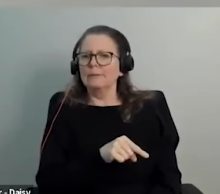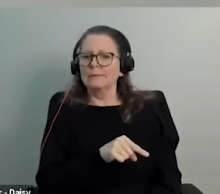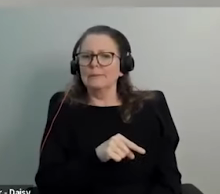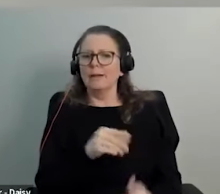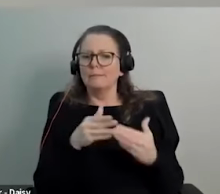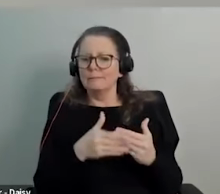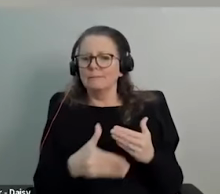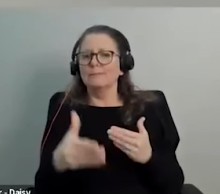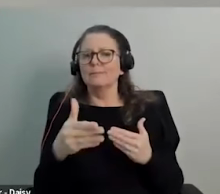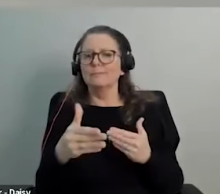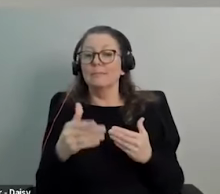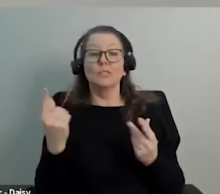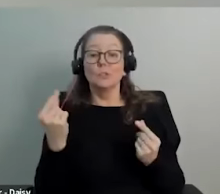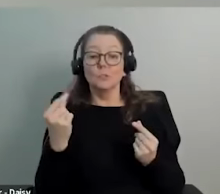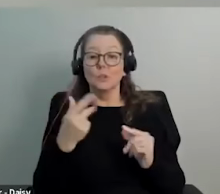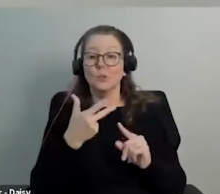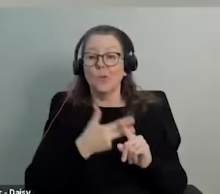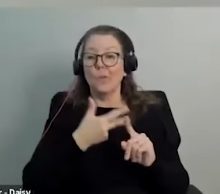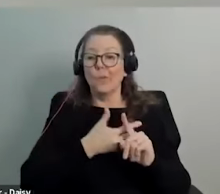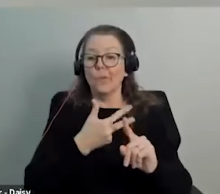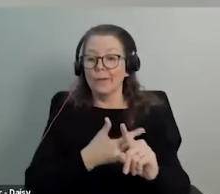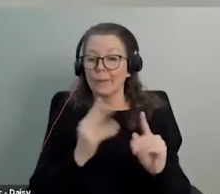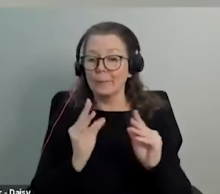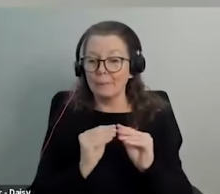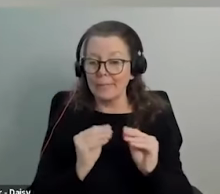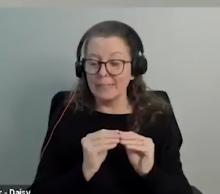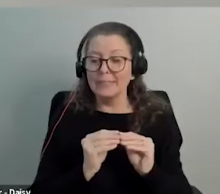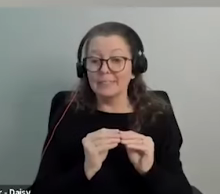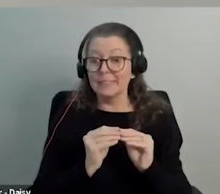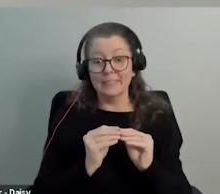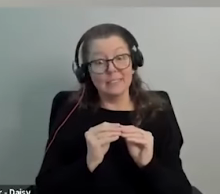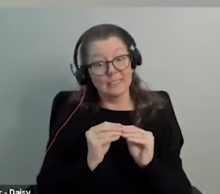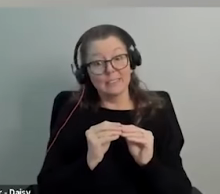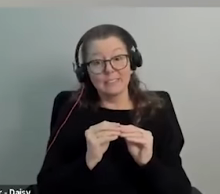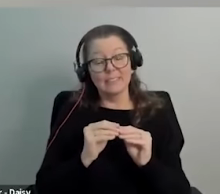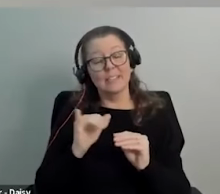he then had quarterly meetings with us. We actually did have headcount growth. This was, again, years ago,